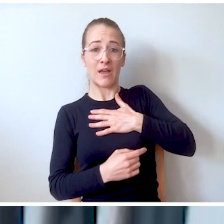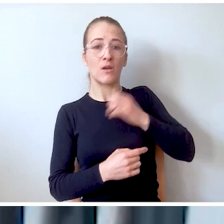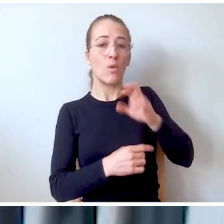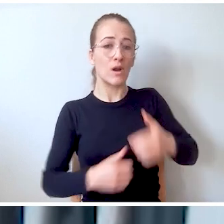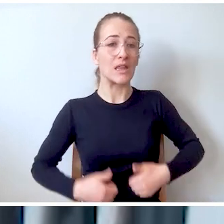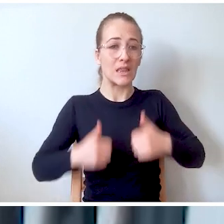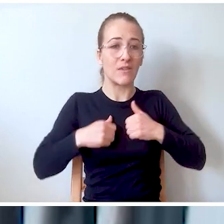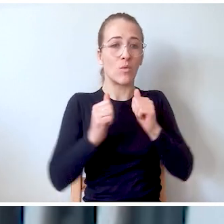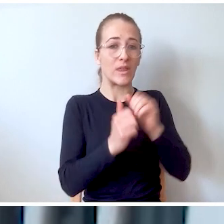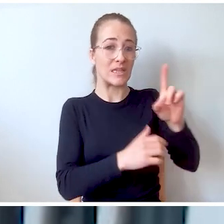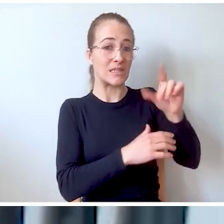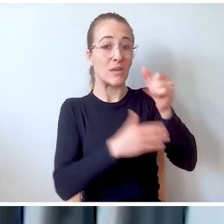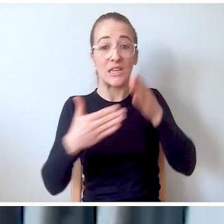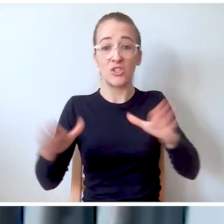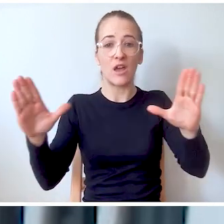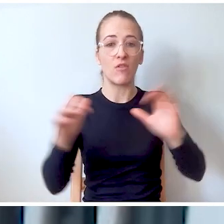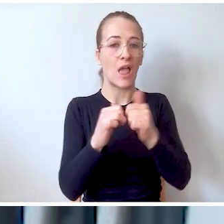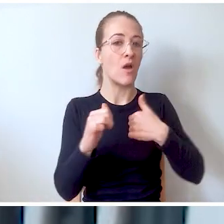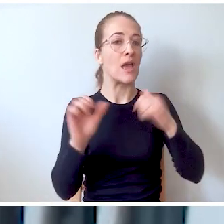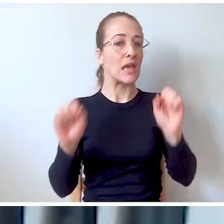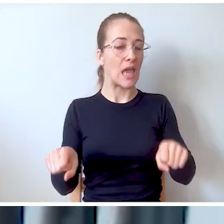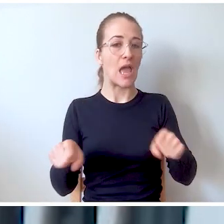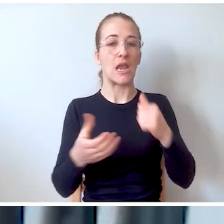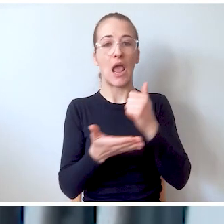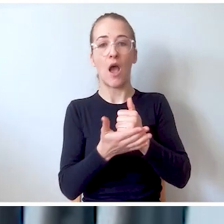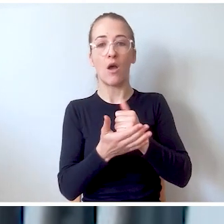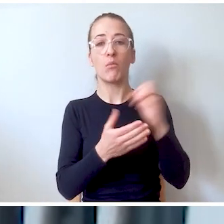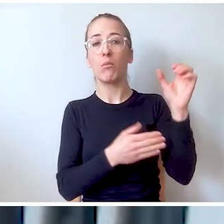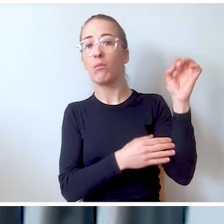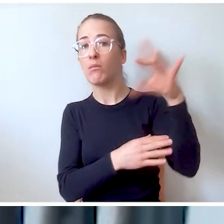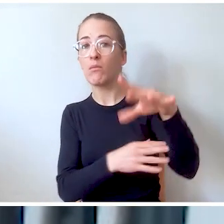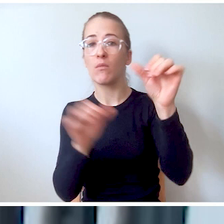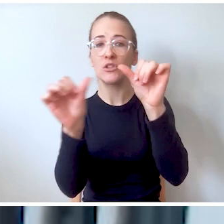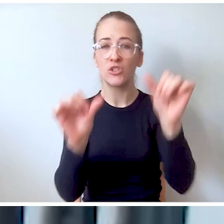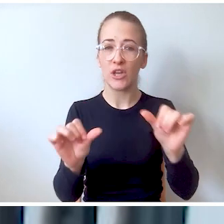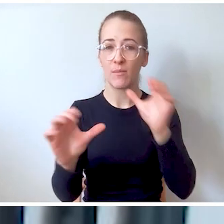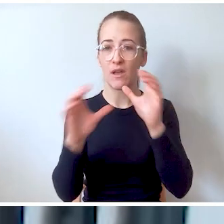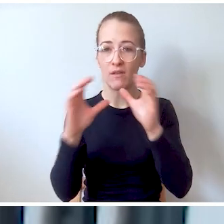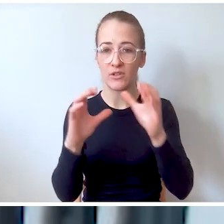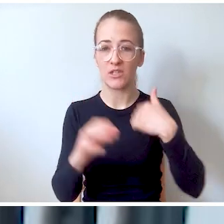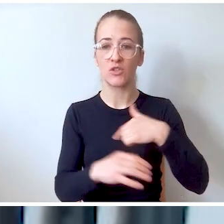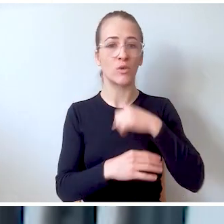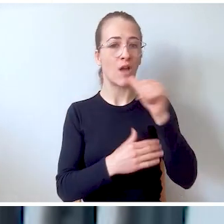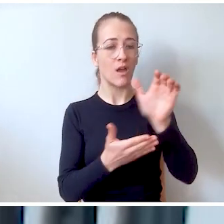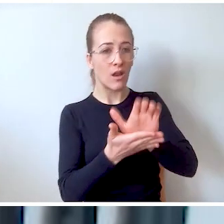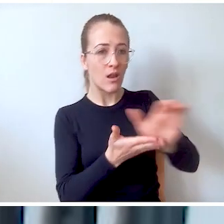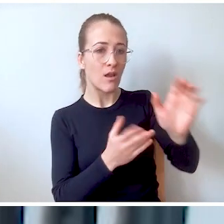and how I can help shape a conversation so that we're not being dismissive of people's lives.